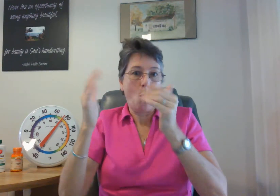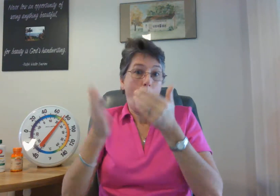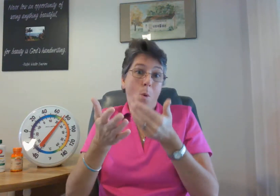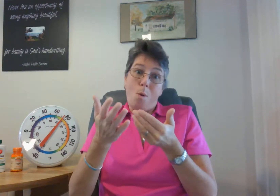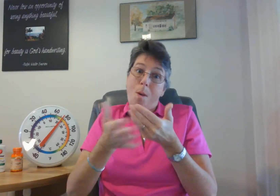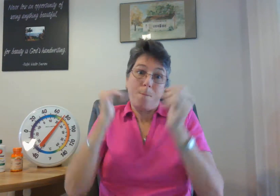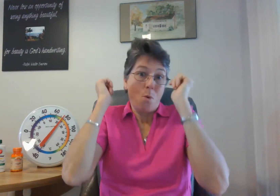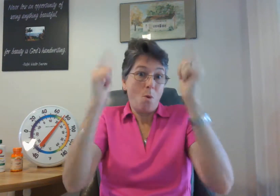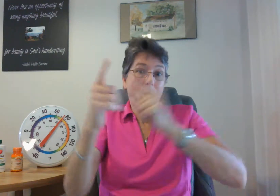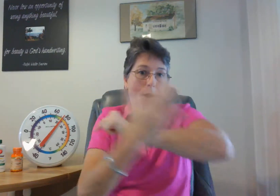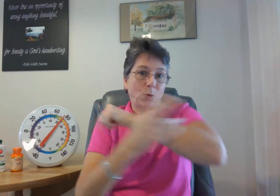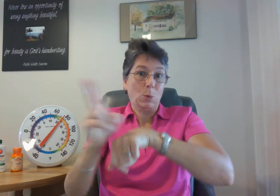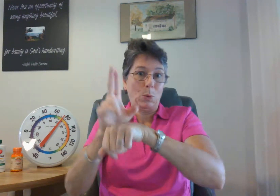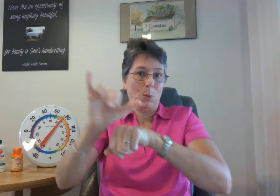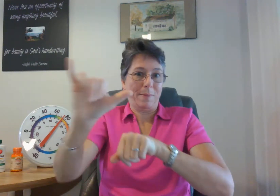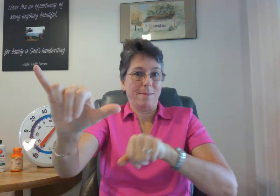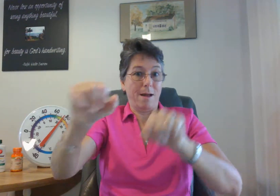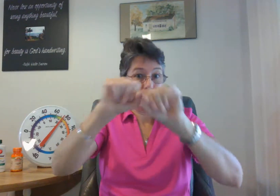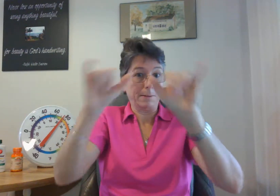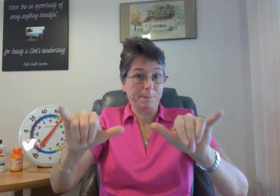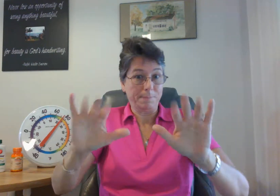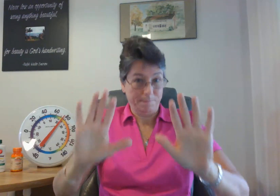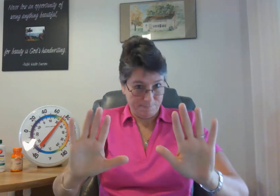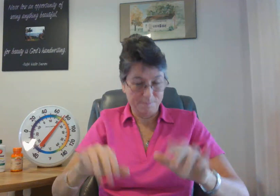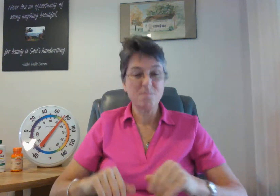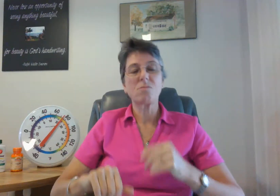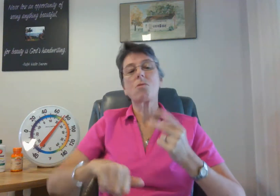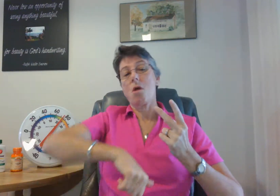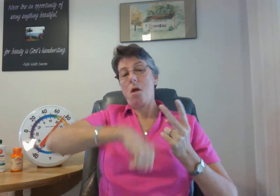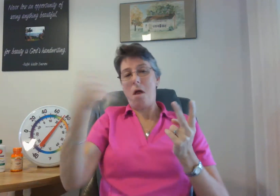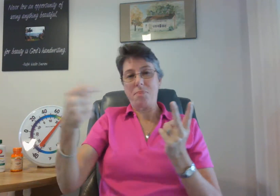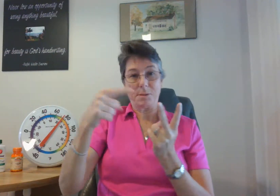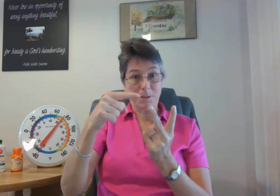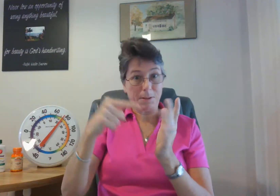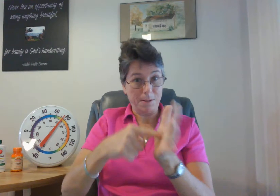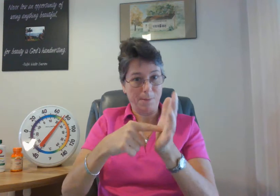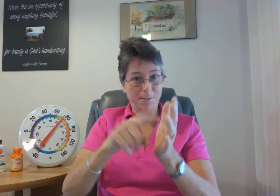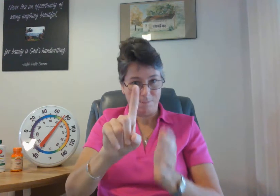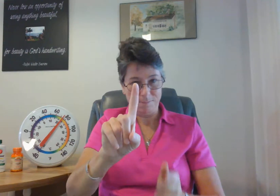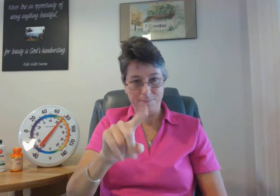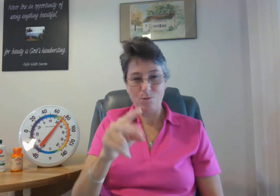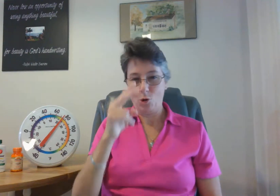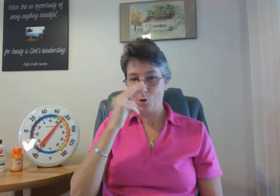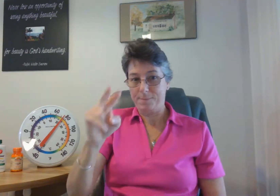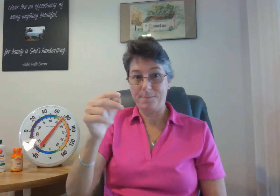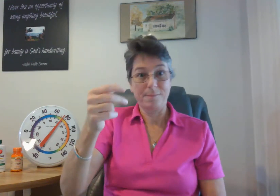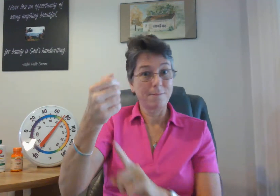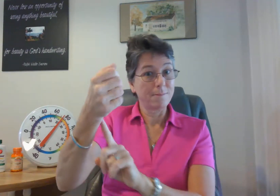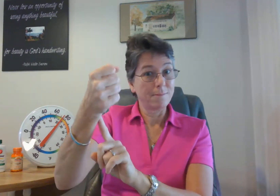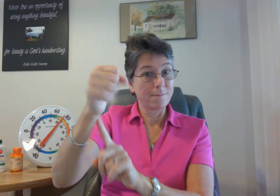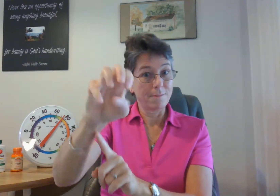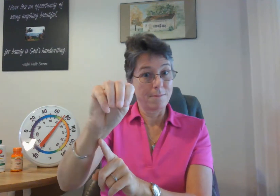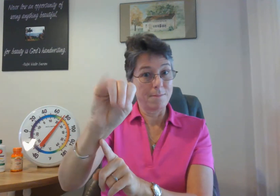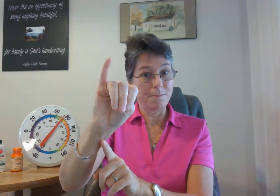This is why we use the metric system for this reason. Here is another example. This is measured in weight. See the abbreviation, mG? This is 500 mG.